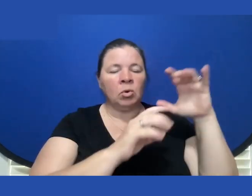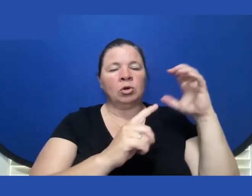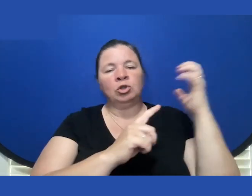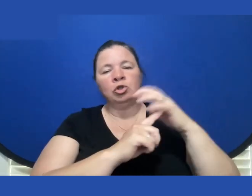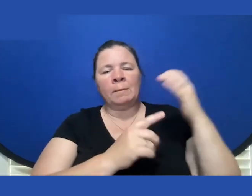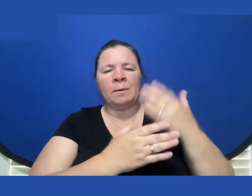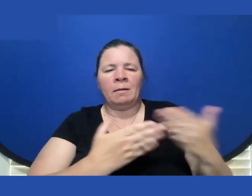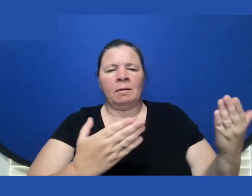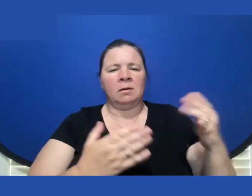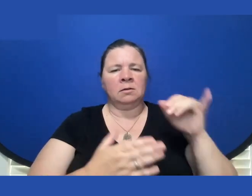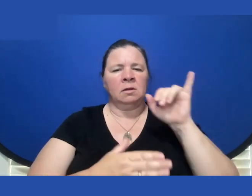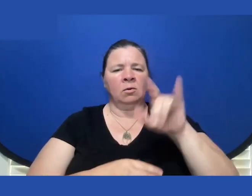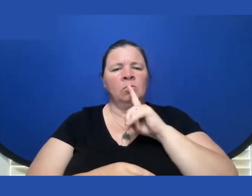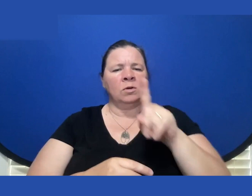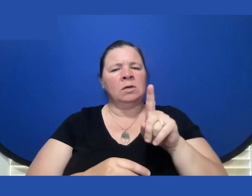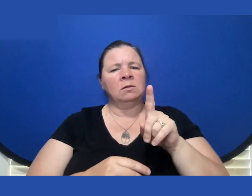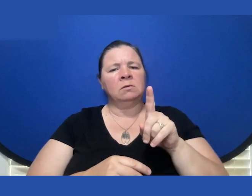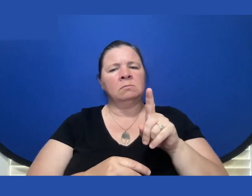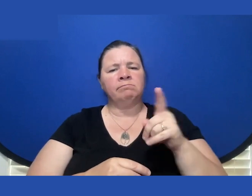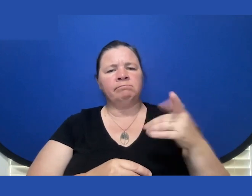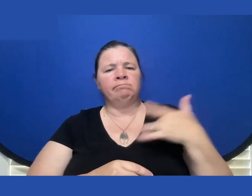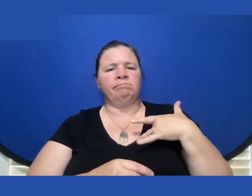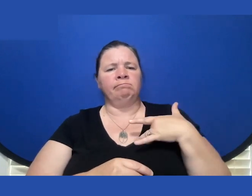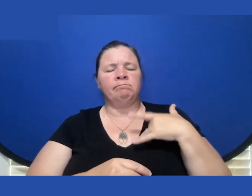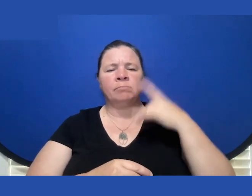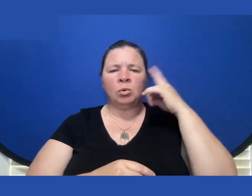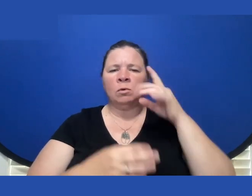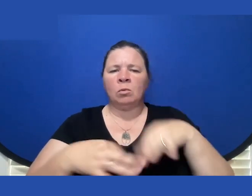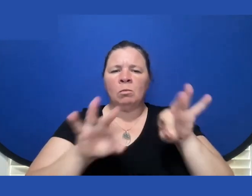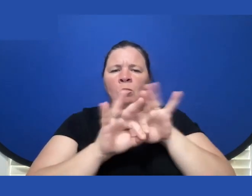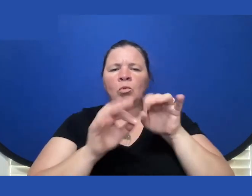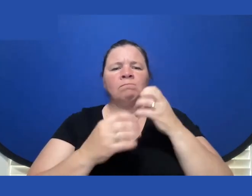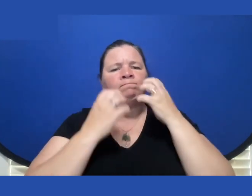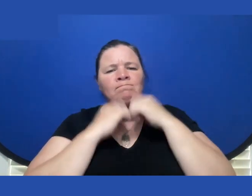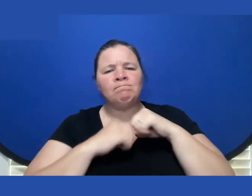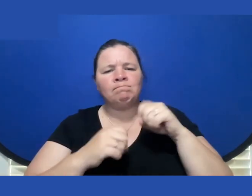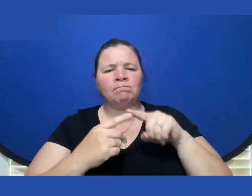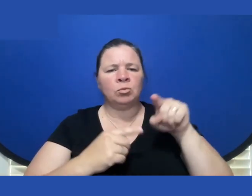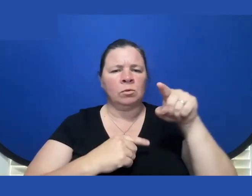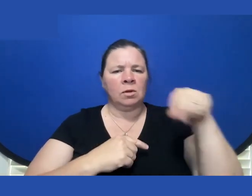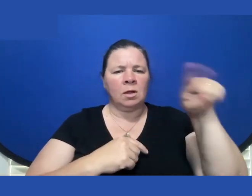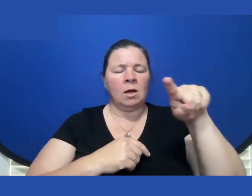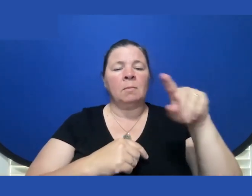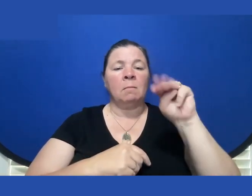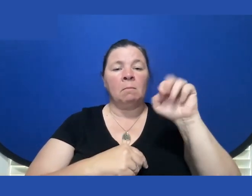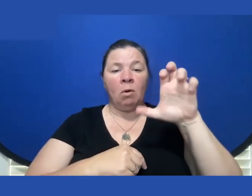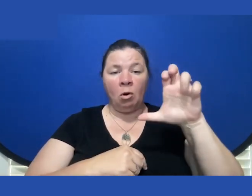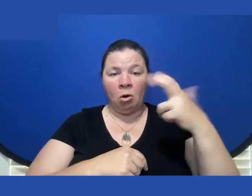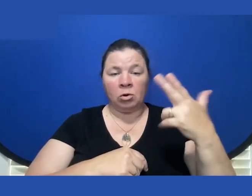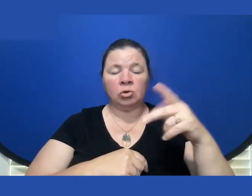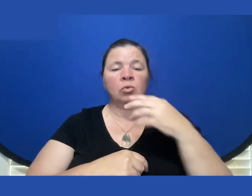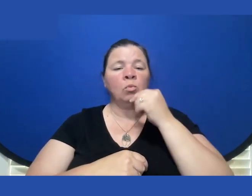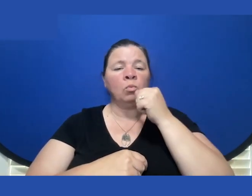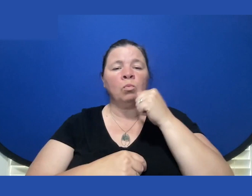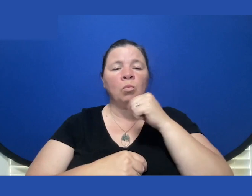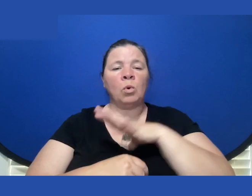that are really kind of dear to their heart. So in March, you know, it was a Women's History Month, and they really tackled that,